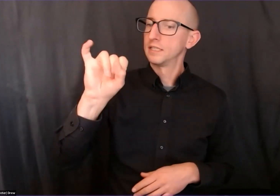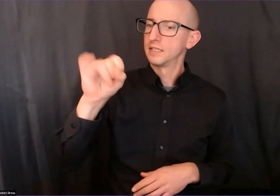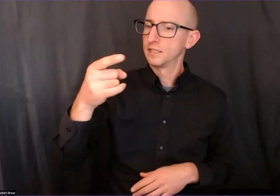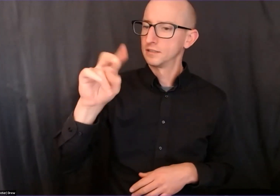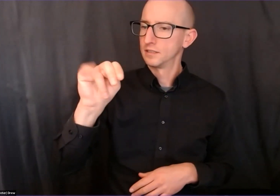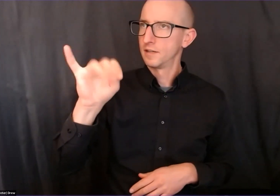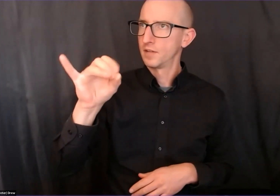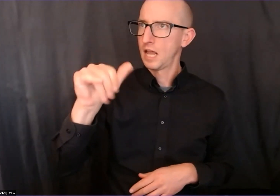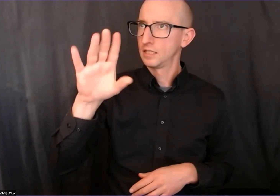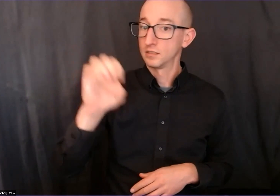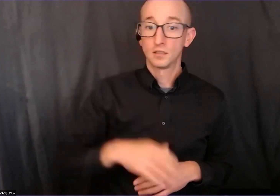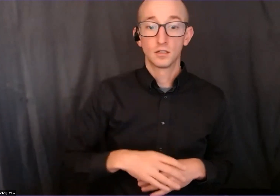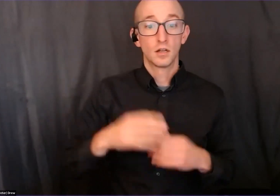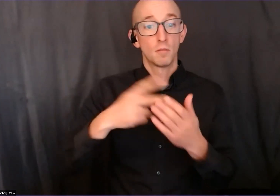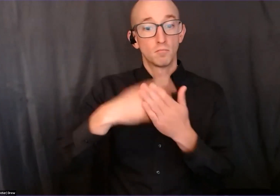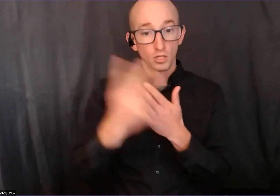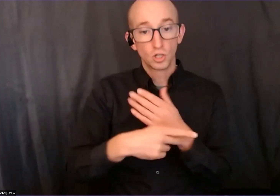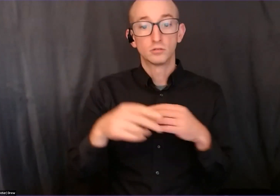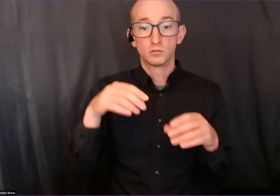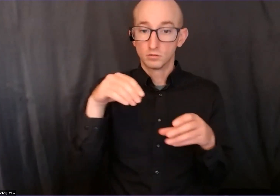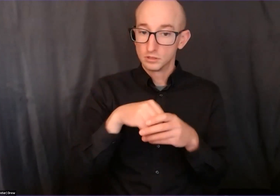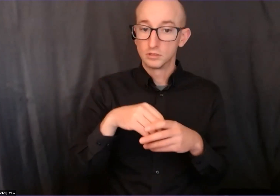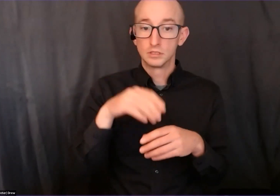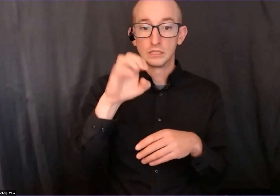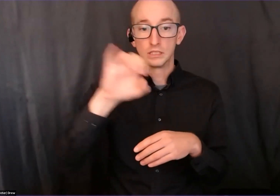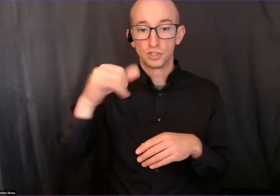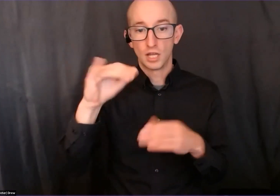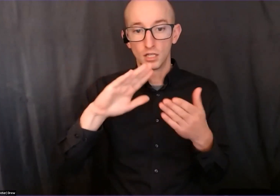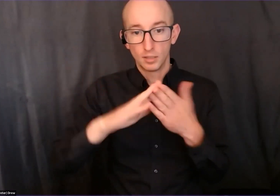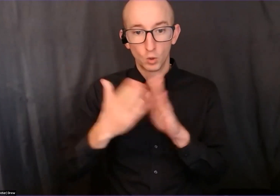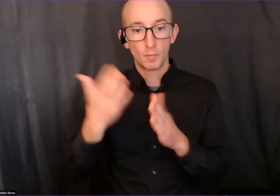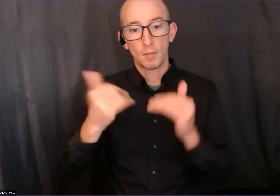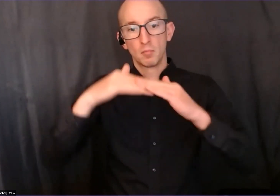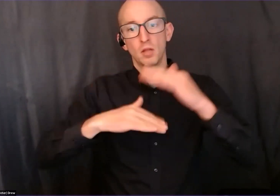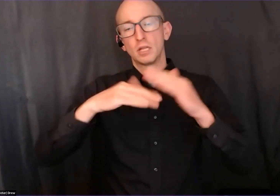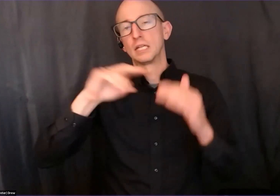are eligible or will be eligible in this program. Many of those are still in demonstration phases